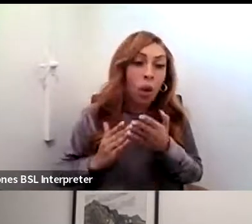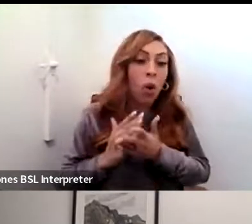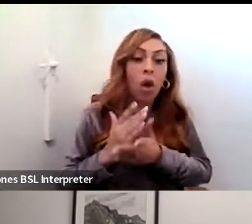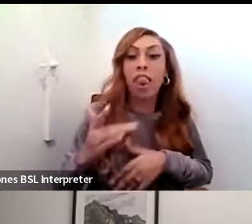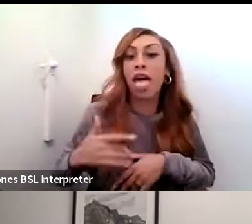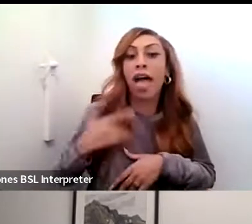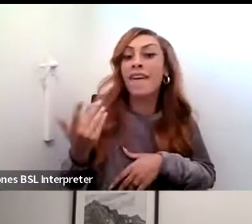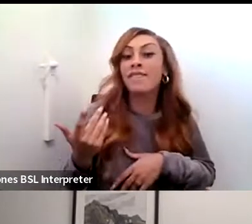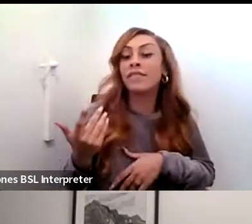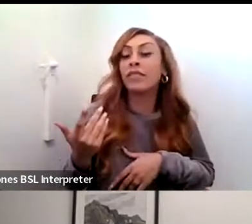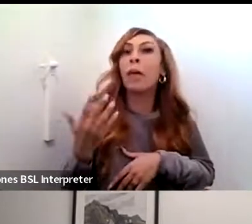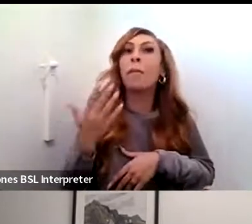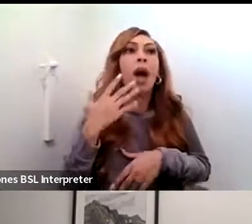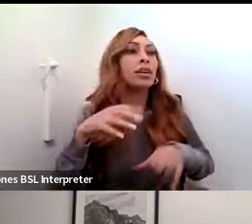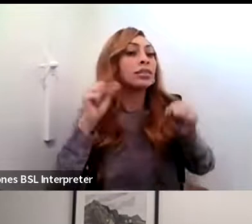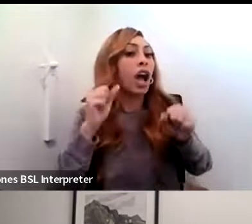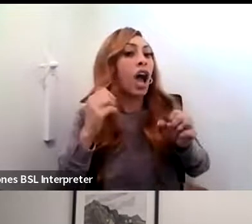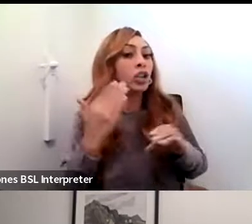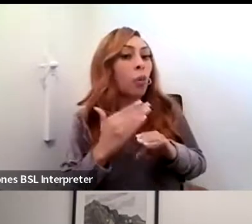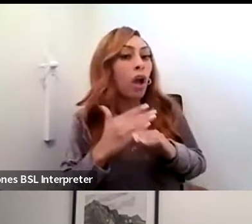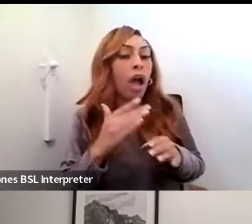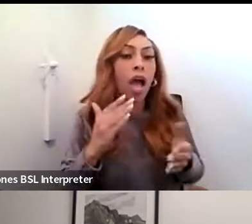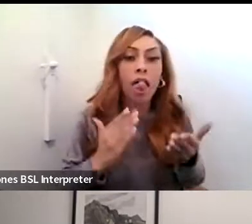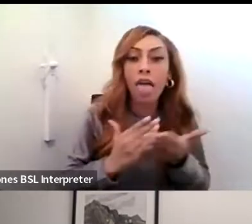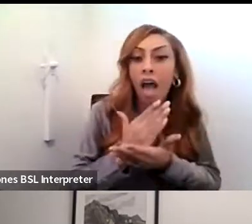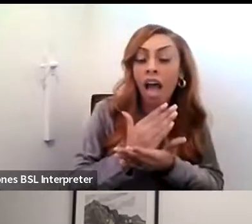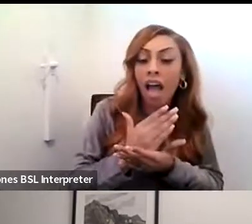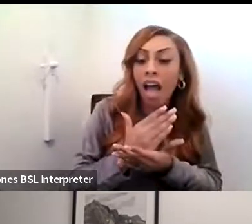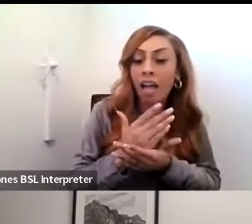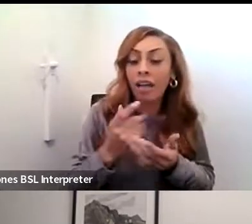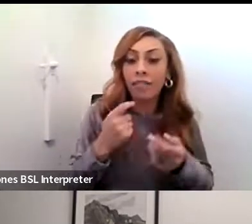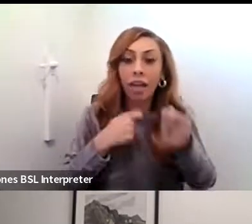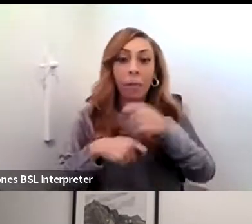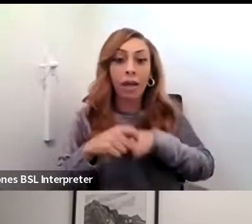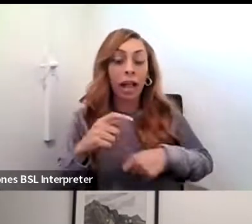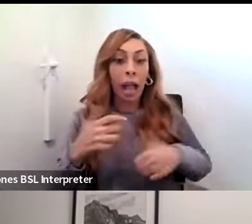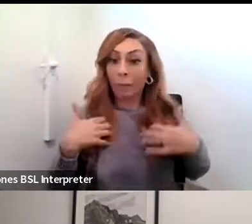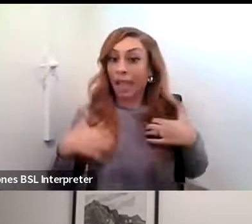But as soon as we started working with it live, it was very exciting, and it was very clear